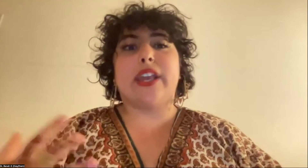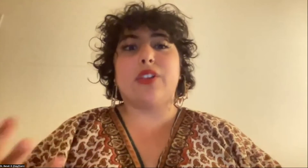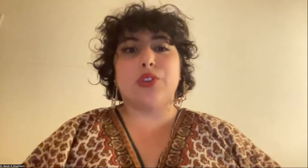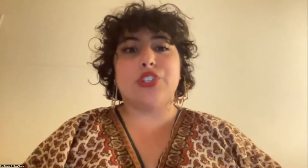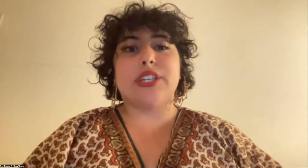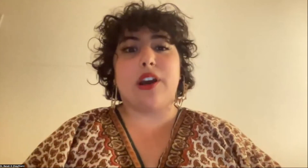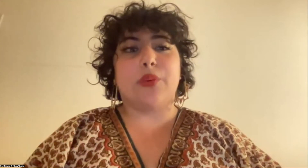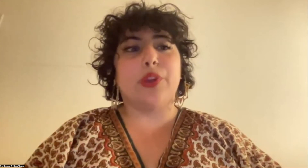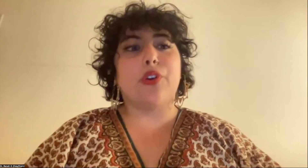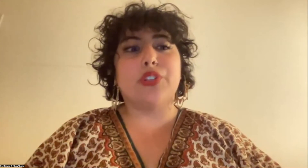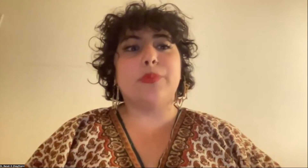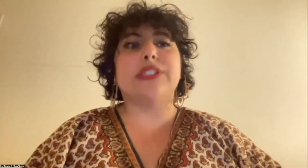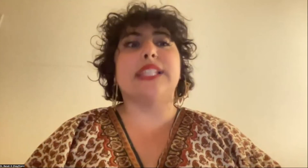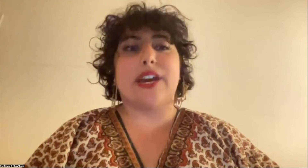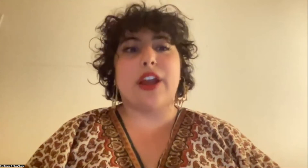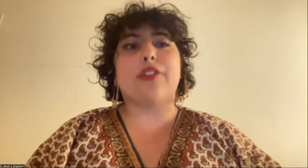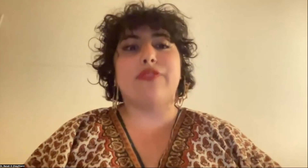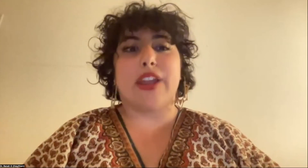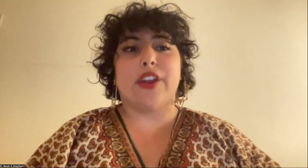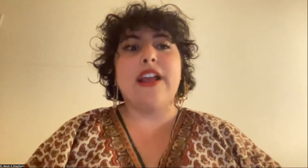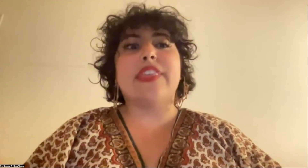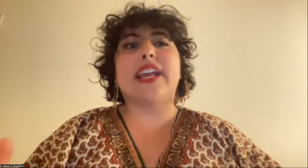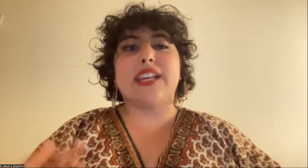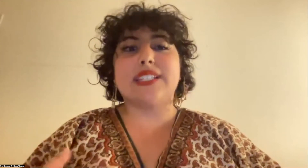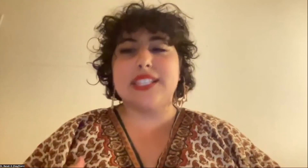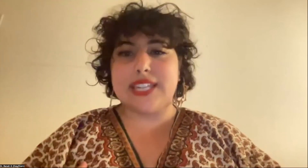to get closer to God, we are going to build a ladder [out of fire] that connects this